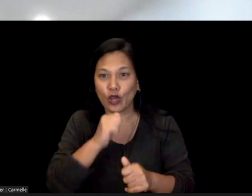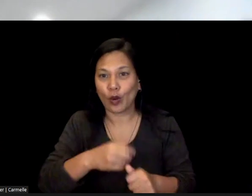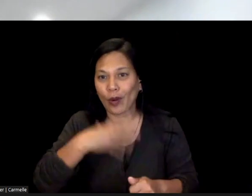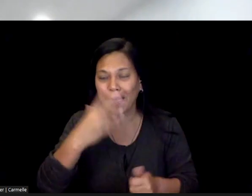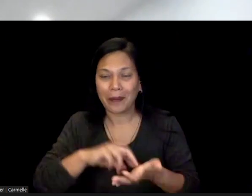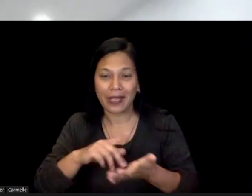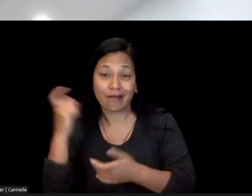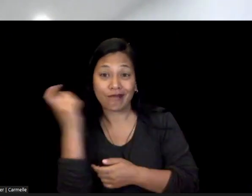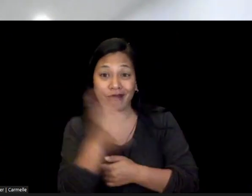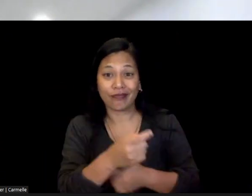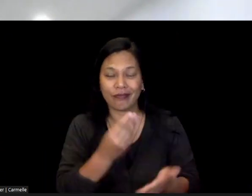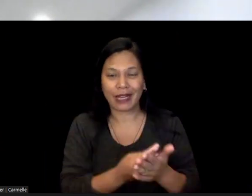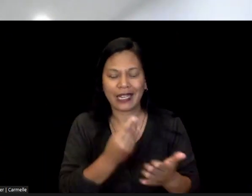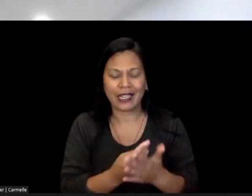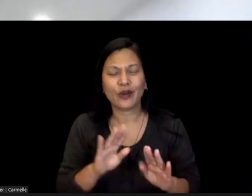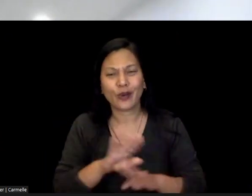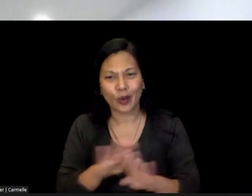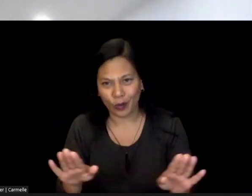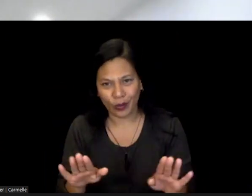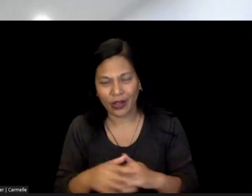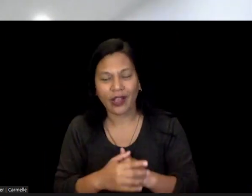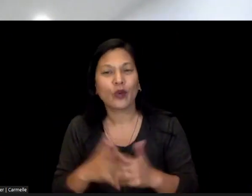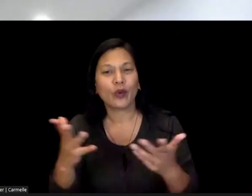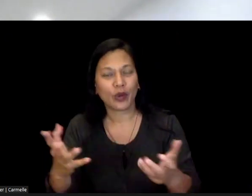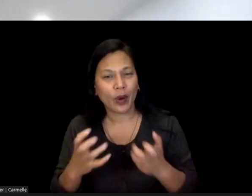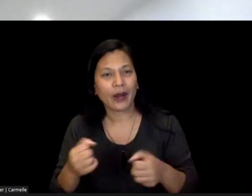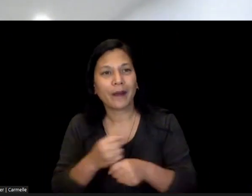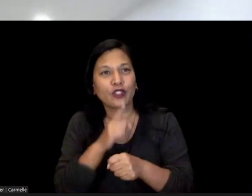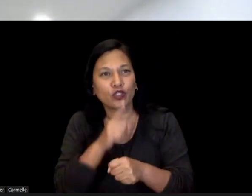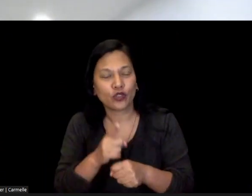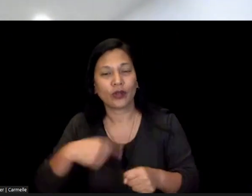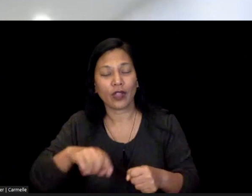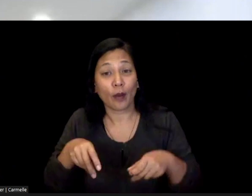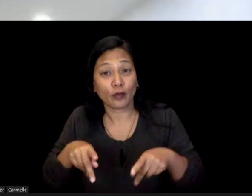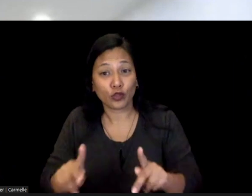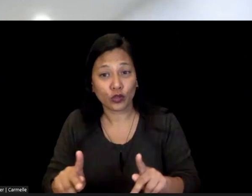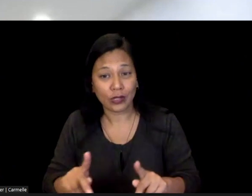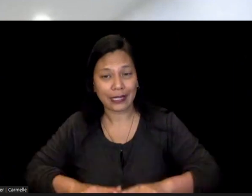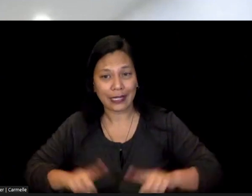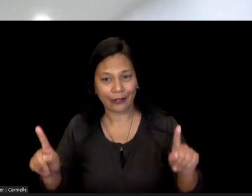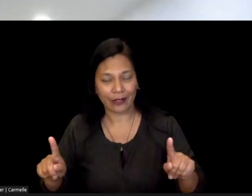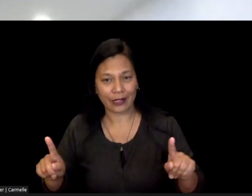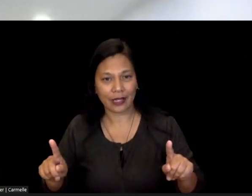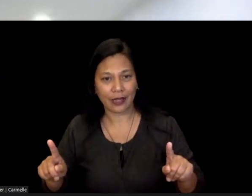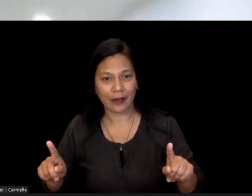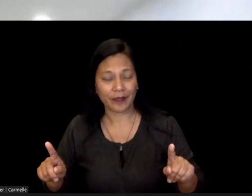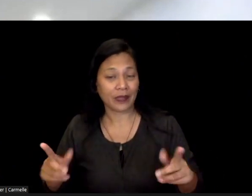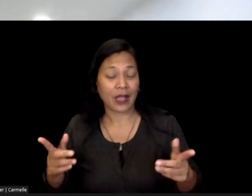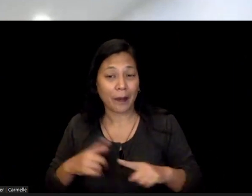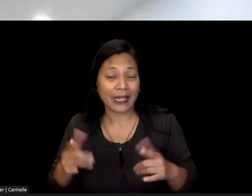Like, this is something that's still, we want the opportunities to dramatically change, but we still need, again, it's public money.